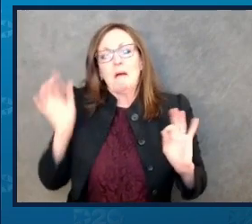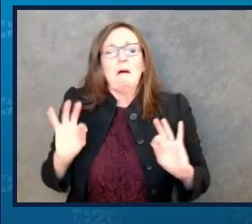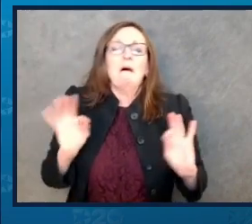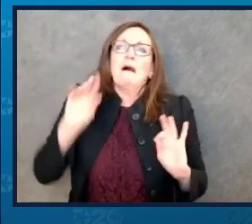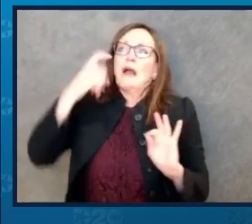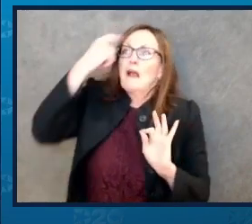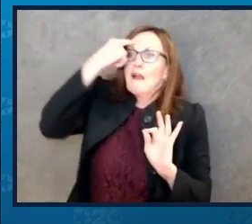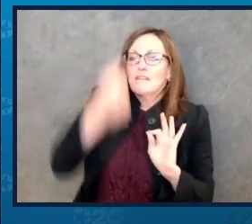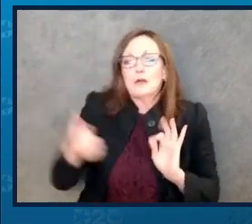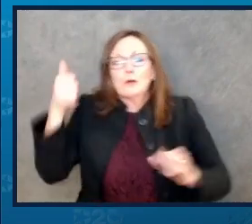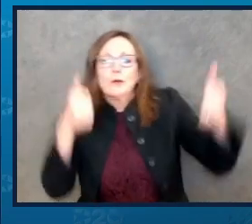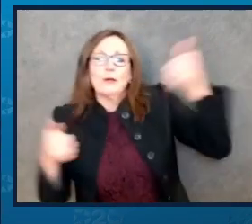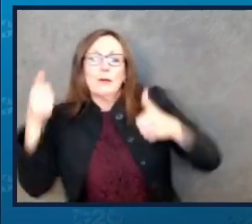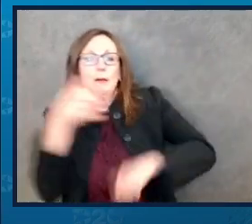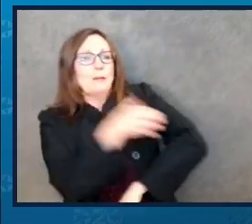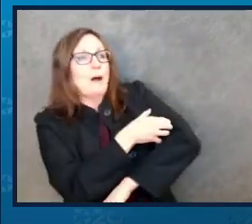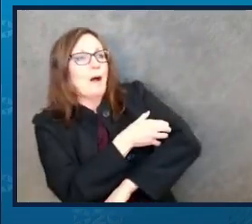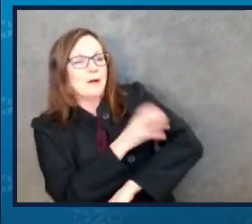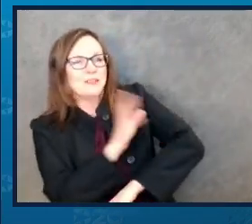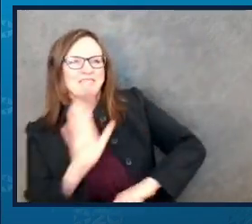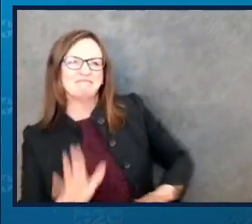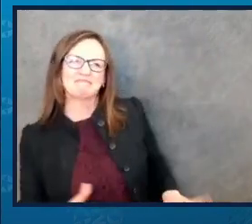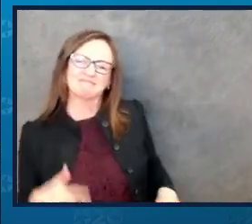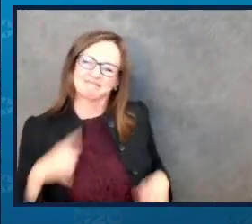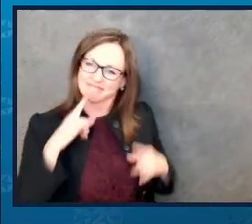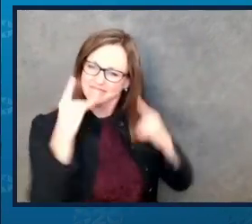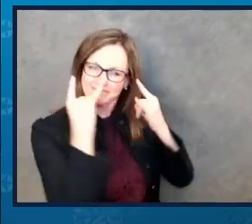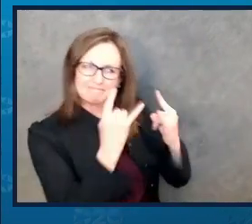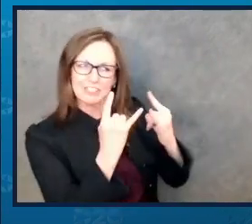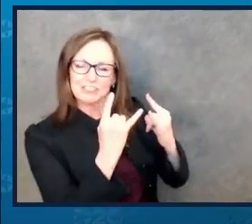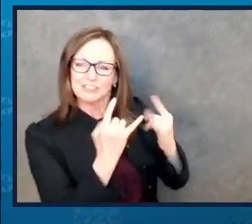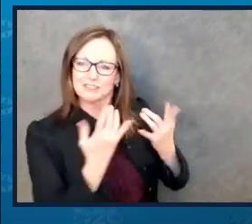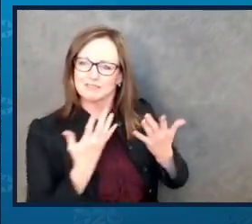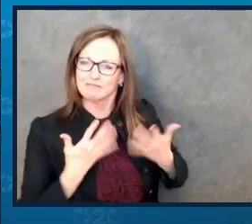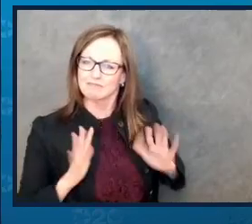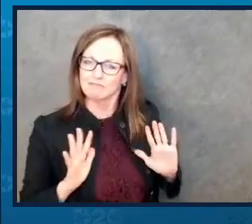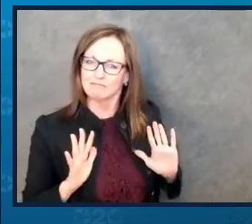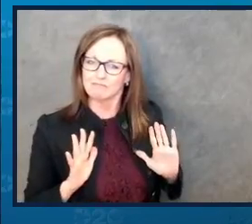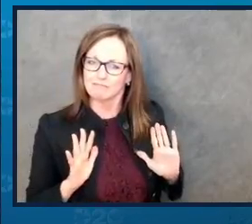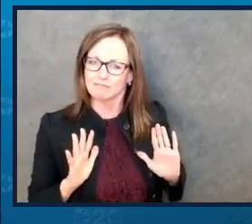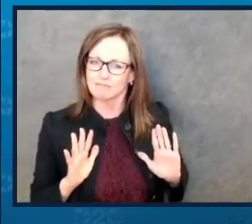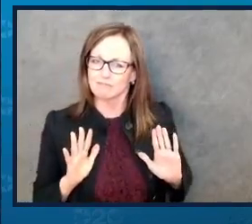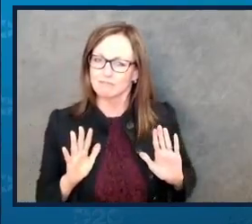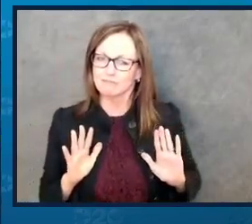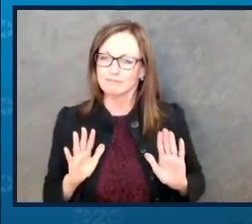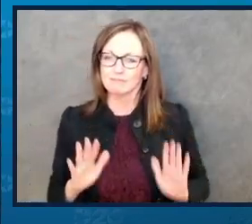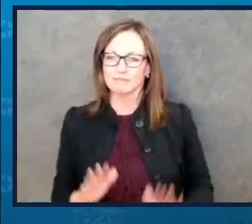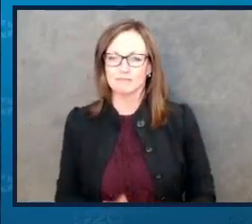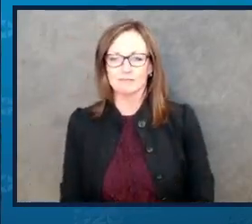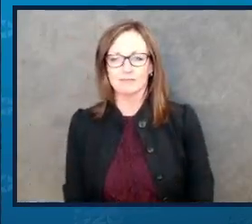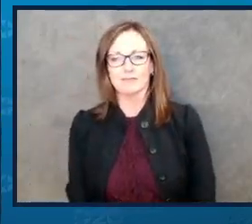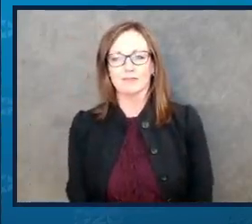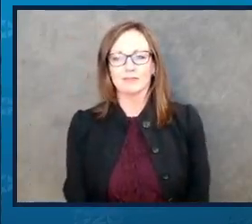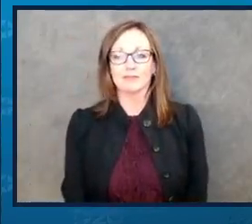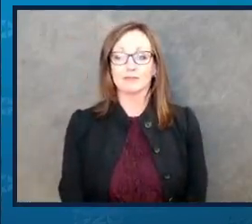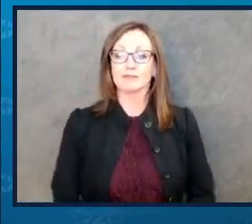WE CALL B.S.